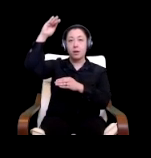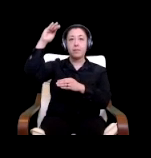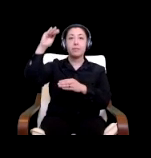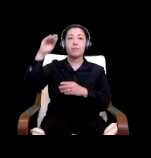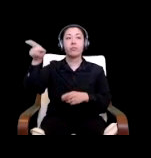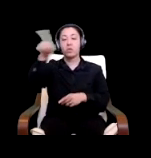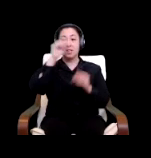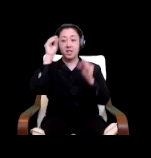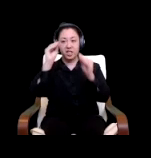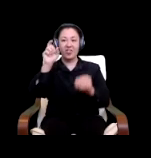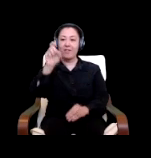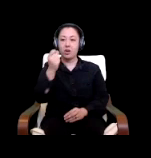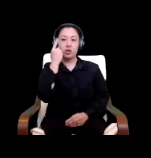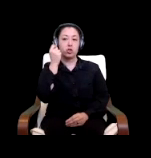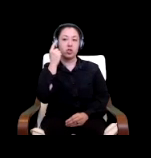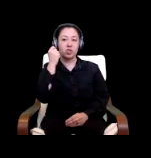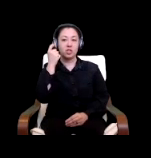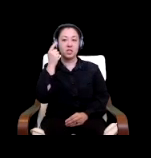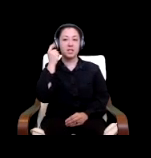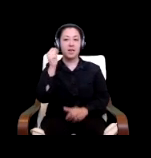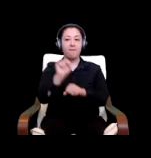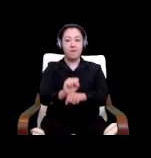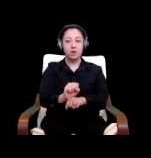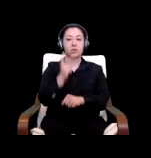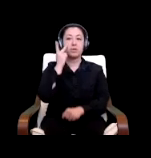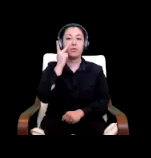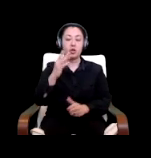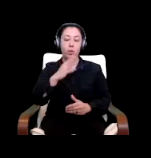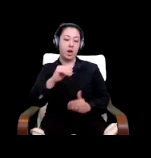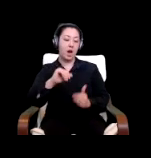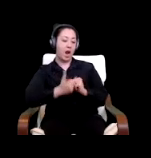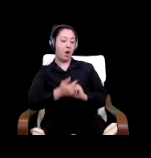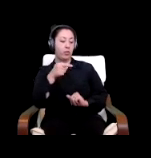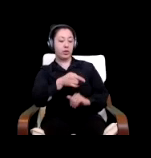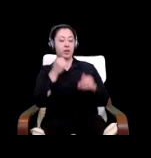functional vision and how the individual uses their functional vision. It is important to